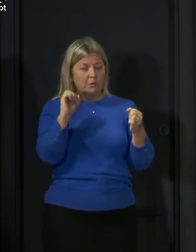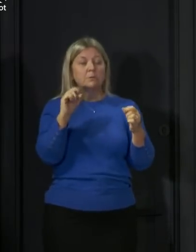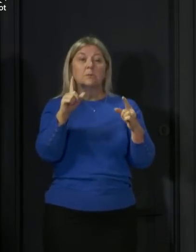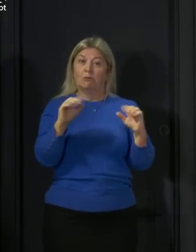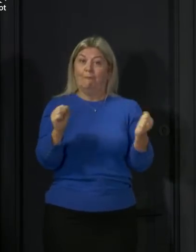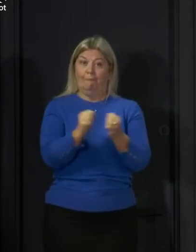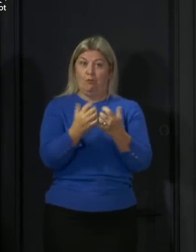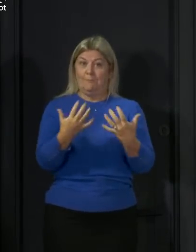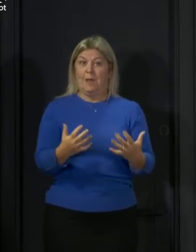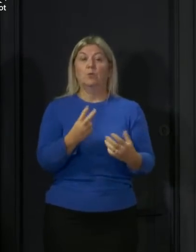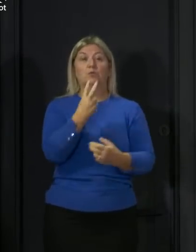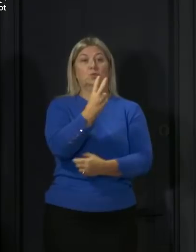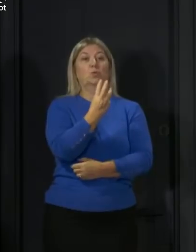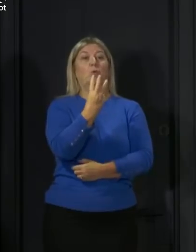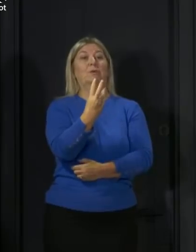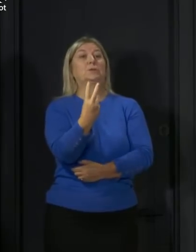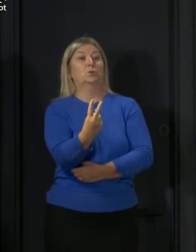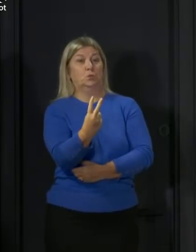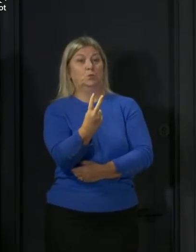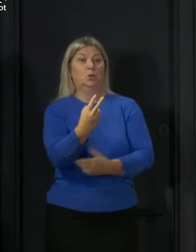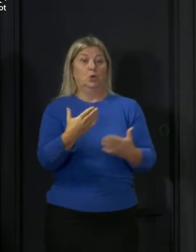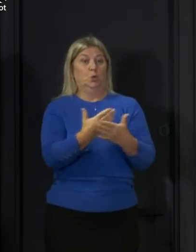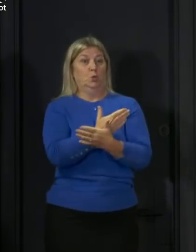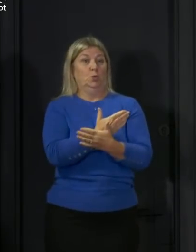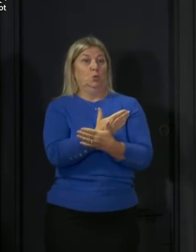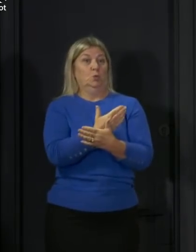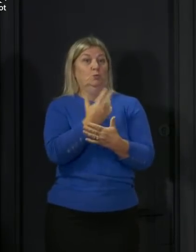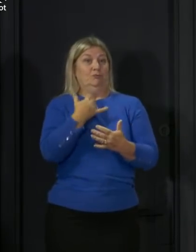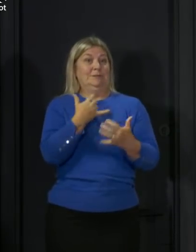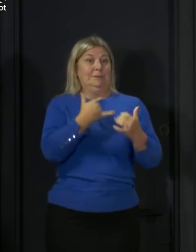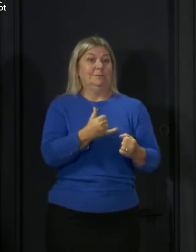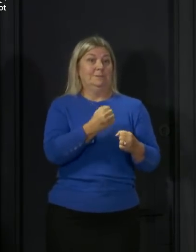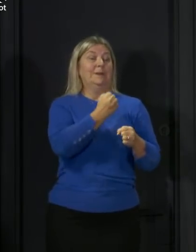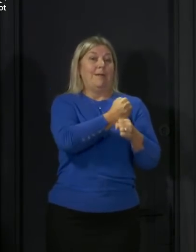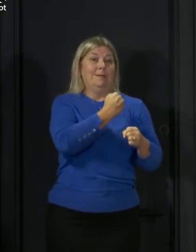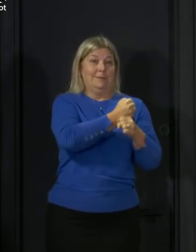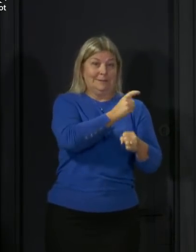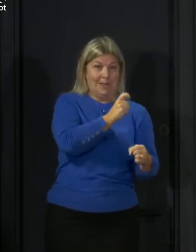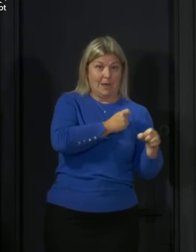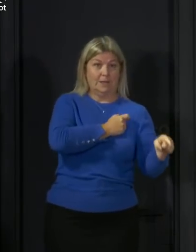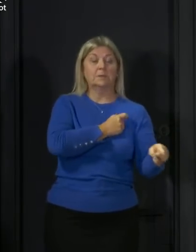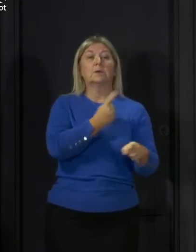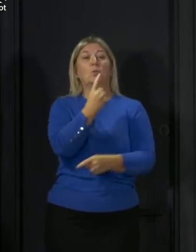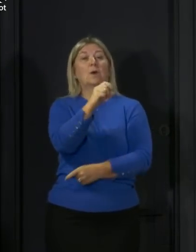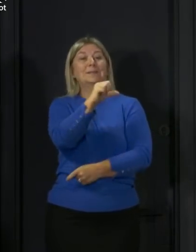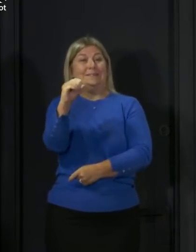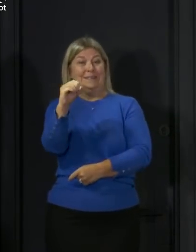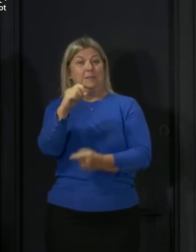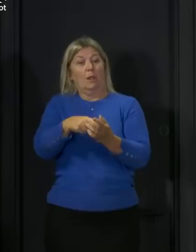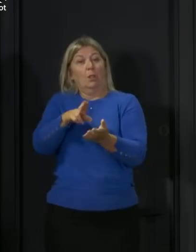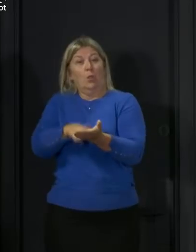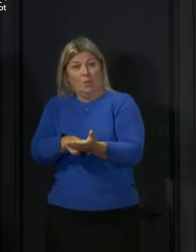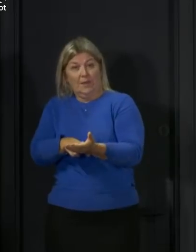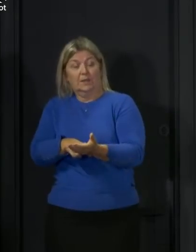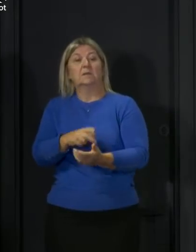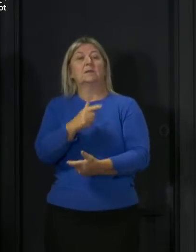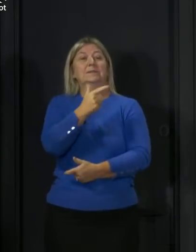232 of the new cases were in Greater Glasgow and Clyde, 160 in Lothian, and 73 in Lanarkshire.